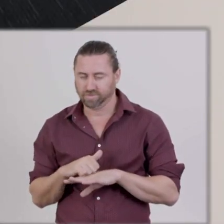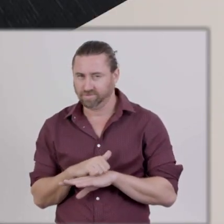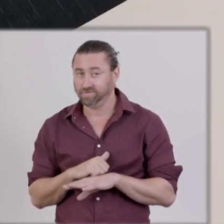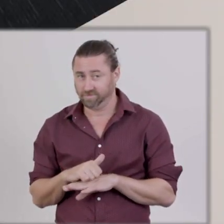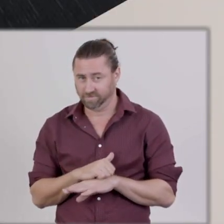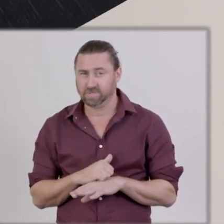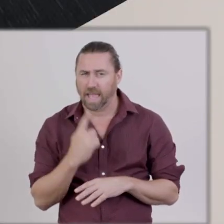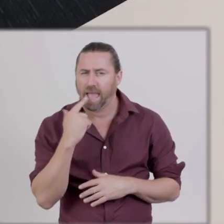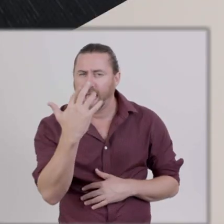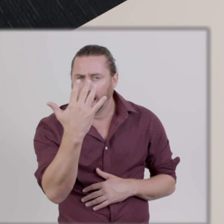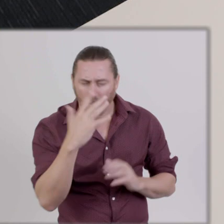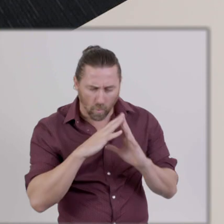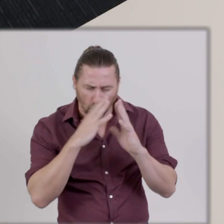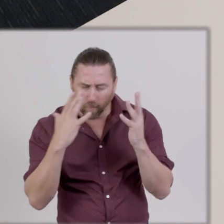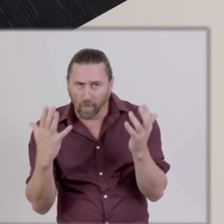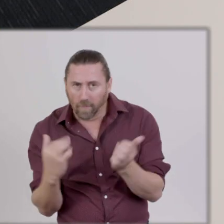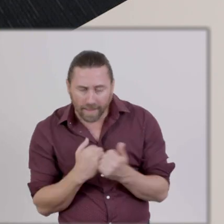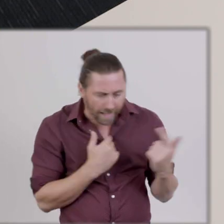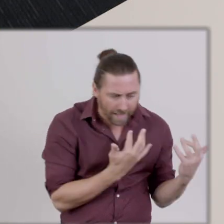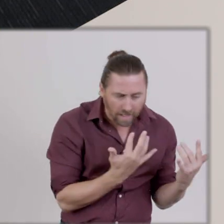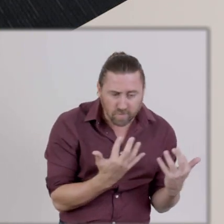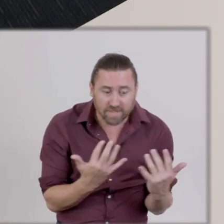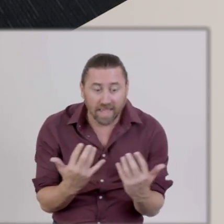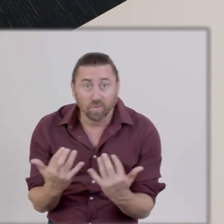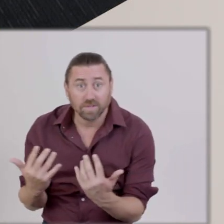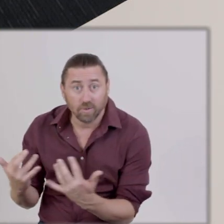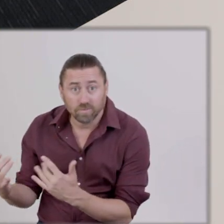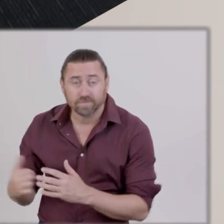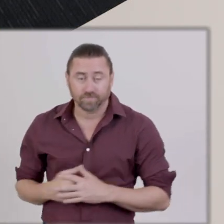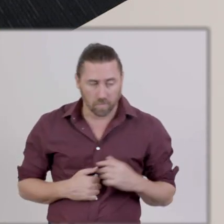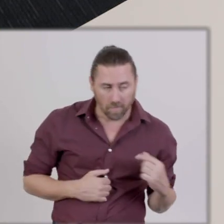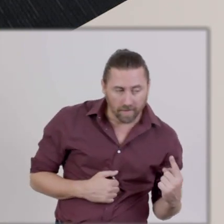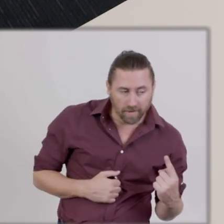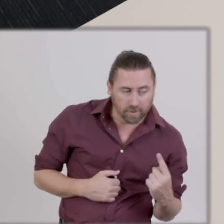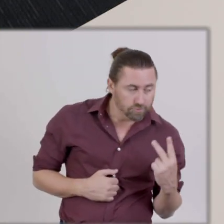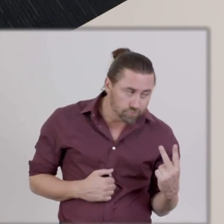Let's count how many biscuits we have altogether.